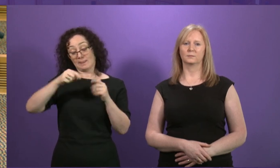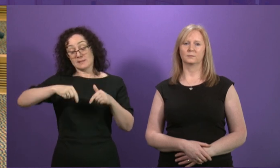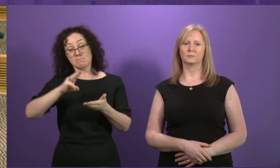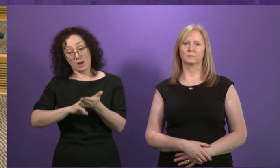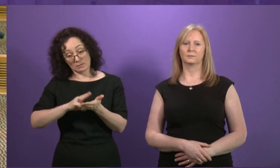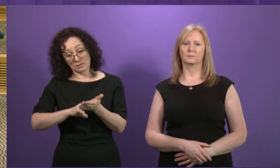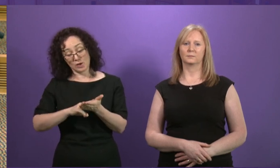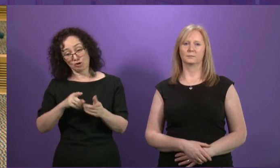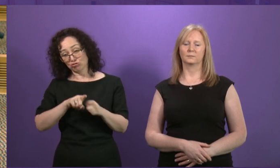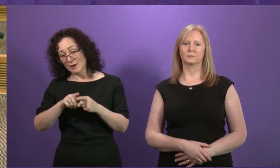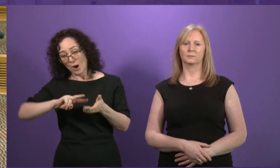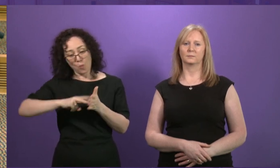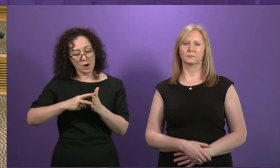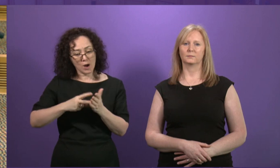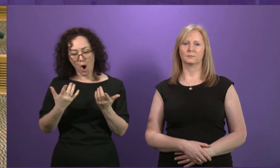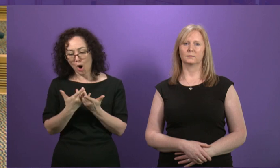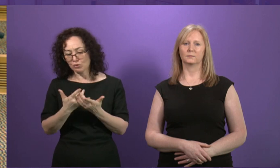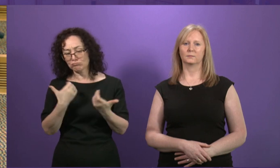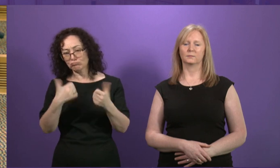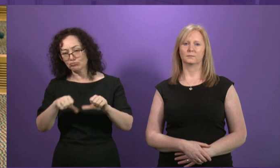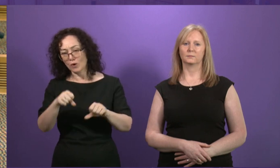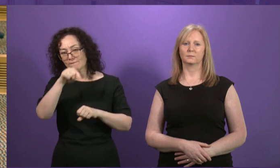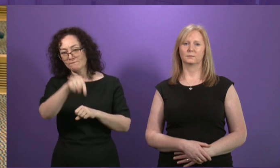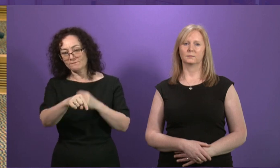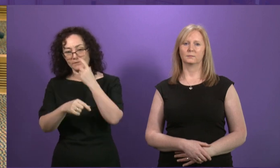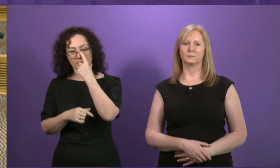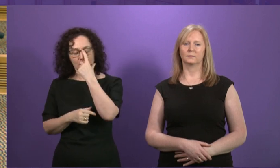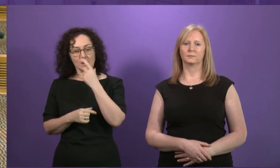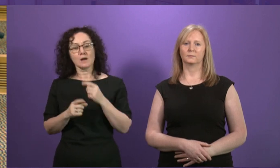The workshops have work to complete on vehicles that are leased to ScotRail until July this